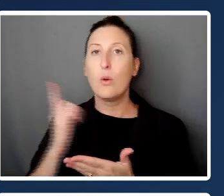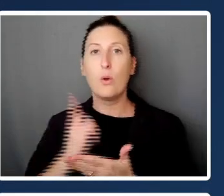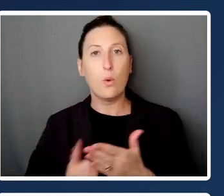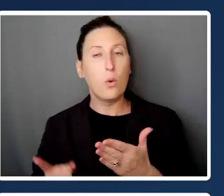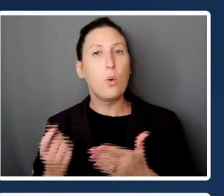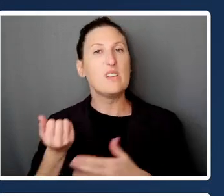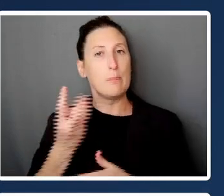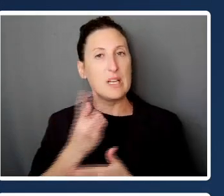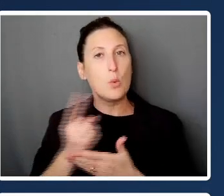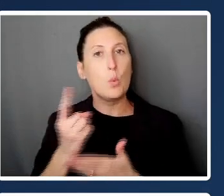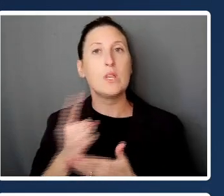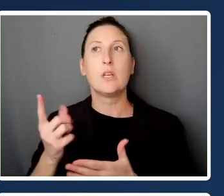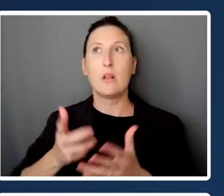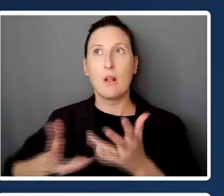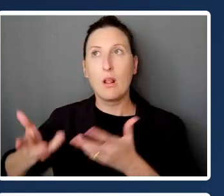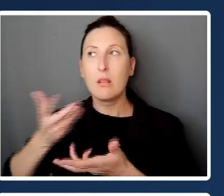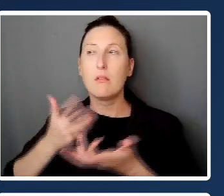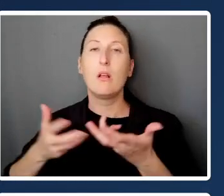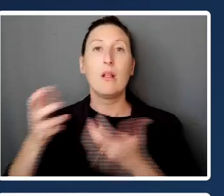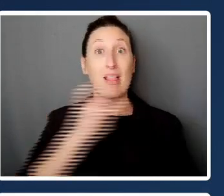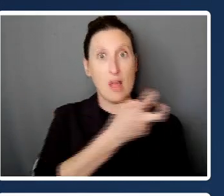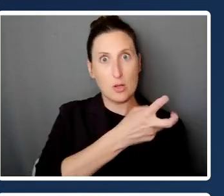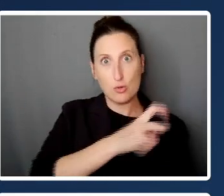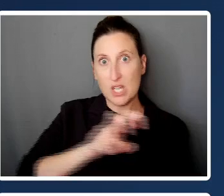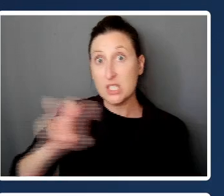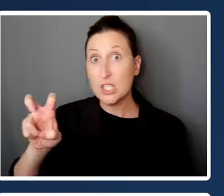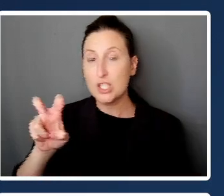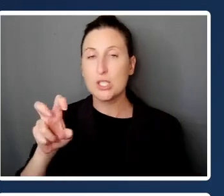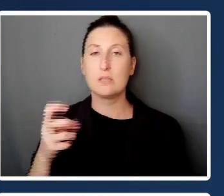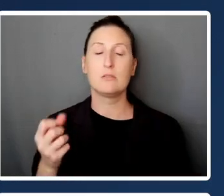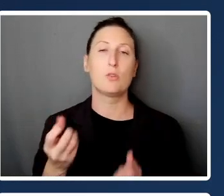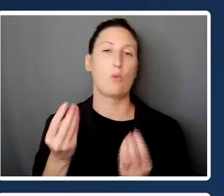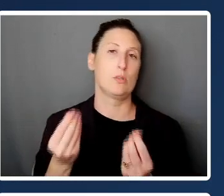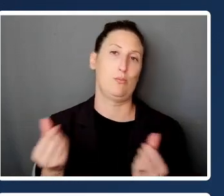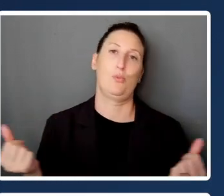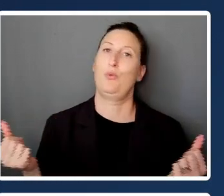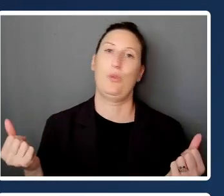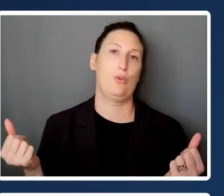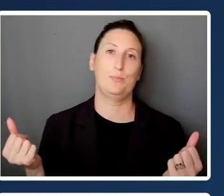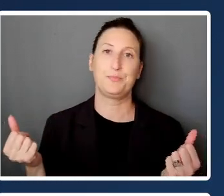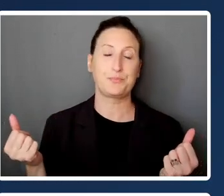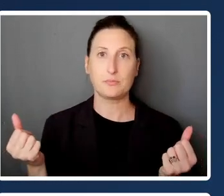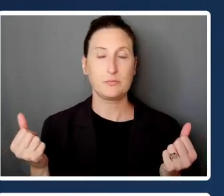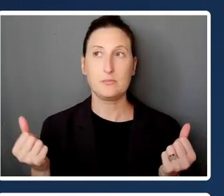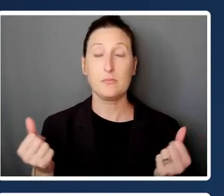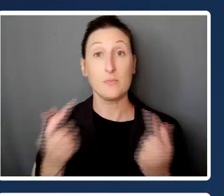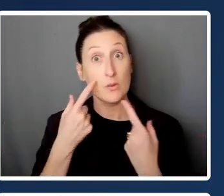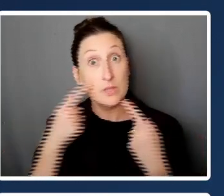it made the transition so much smoother. And it was so successful that they were even able to get